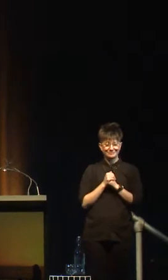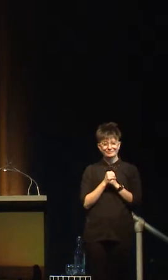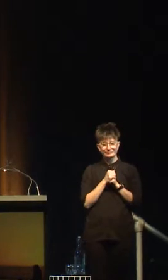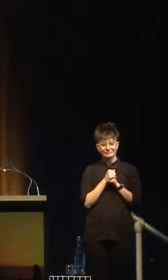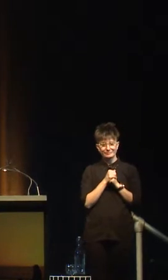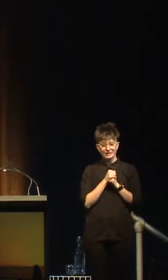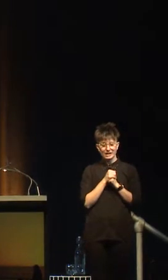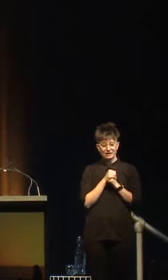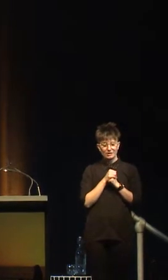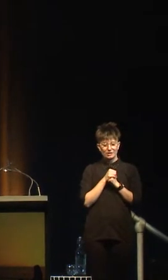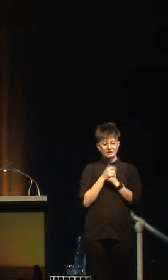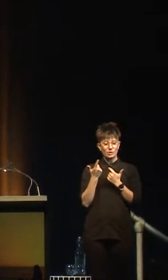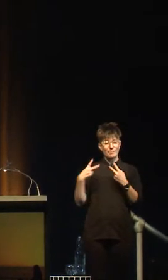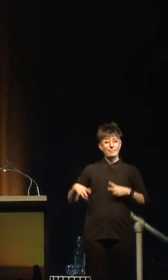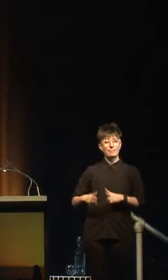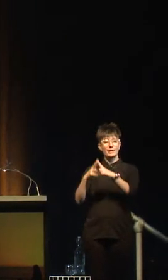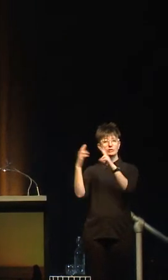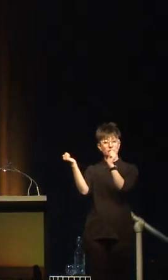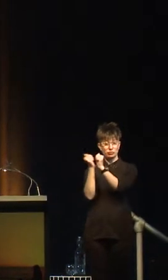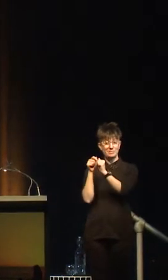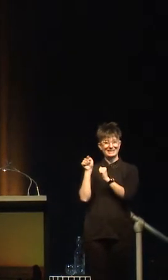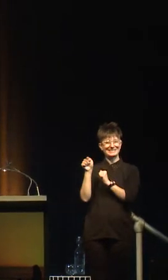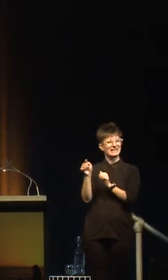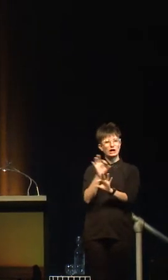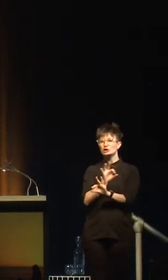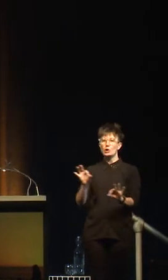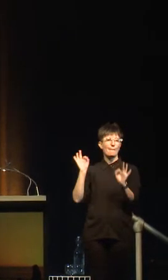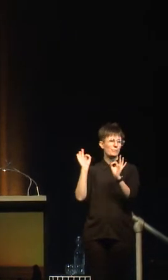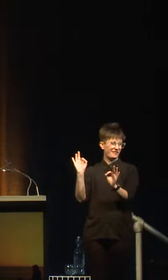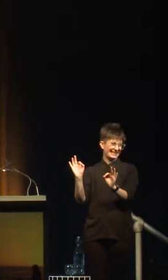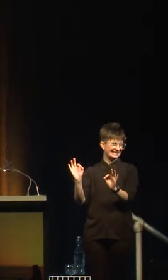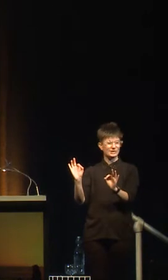course is what I would describe as a highly imperfect agreement. You could drive a fleet